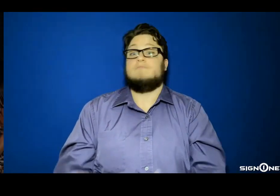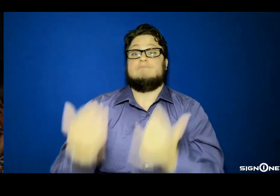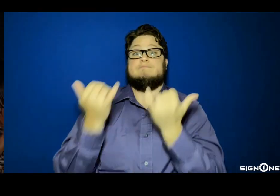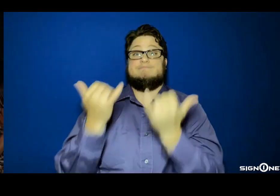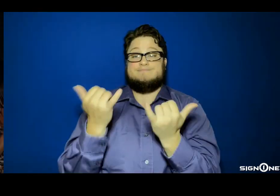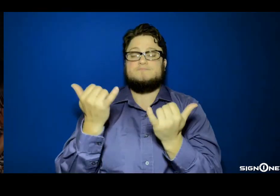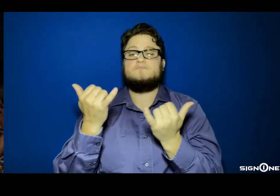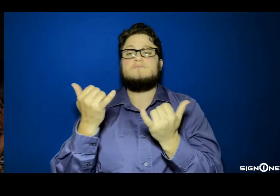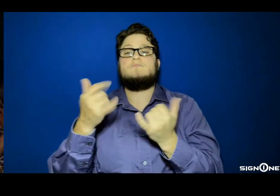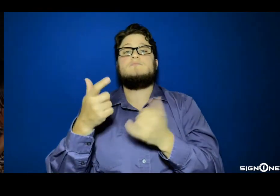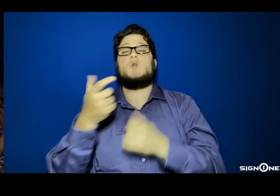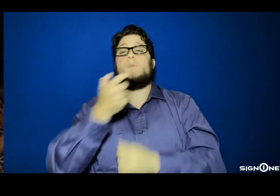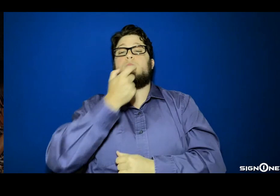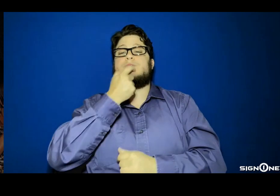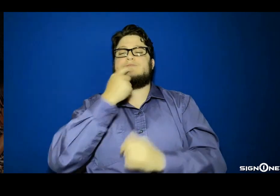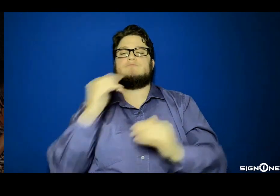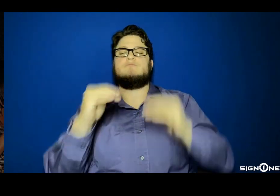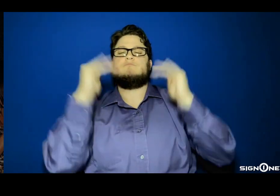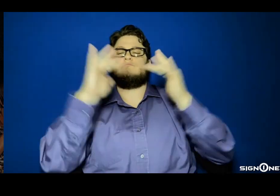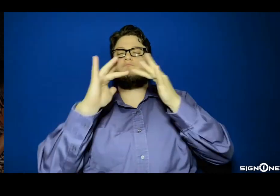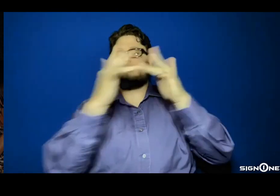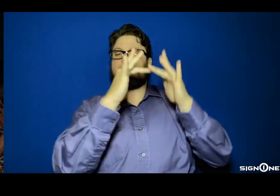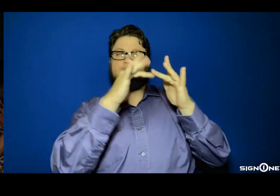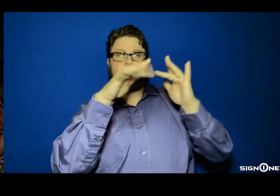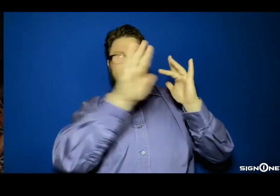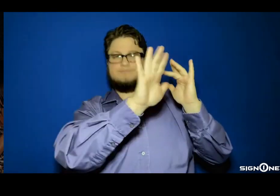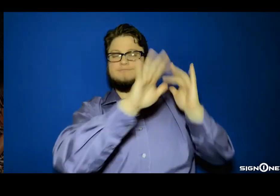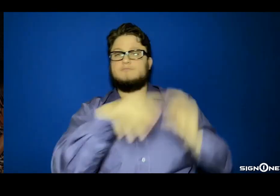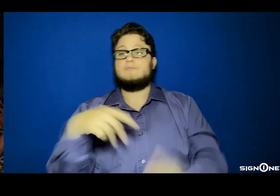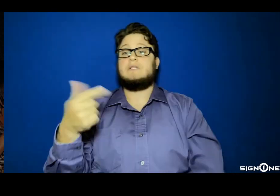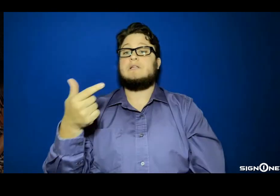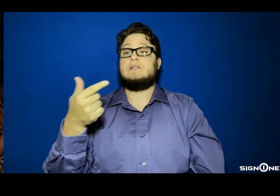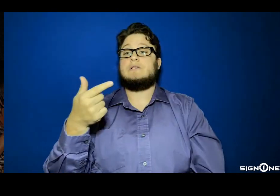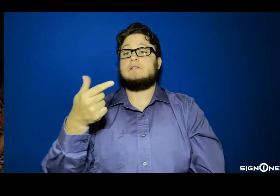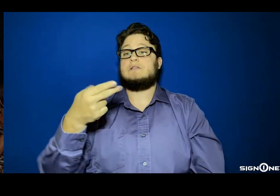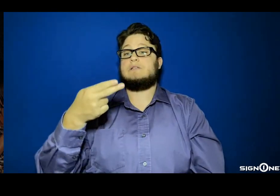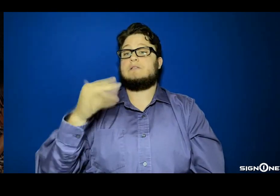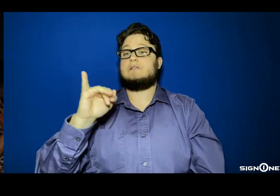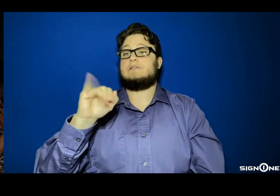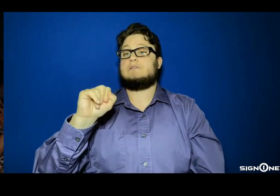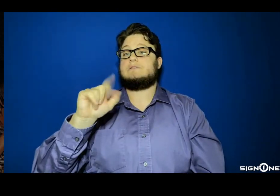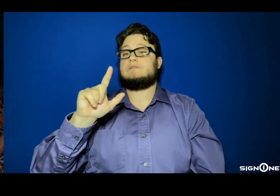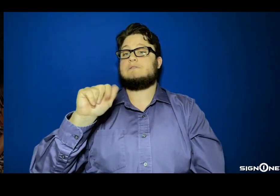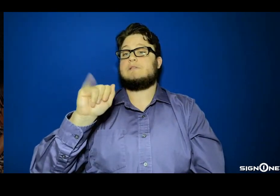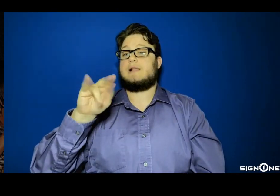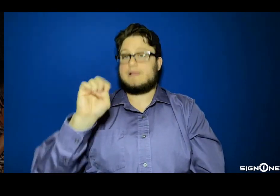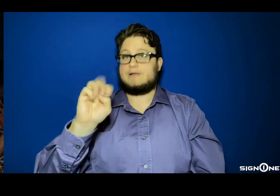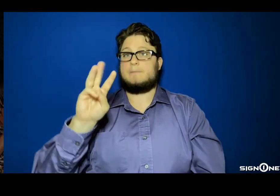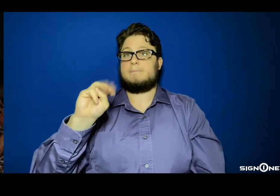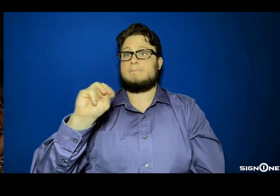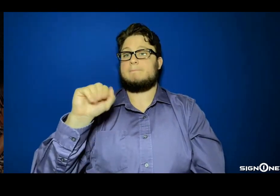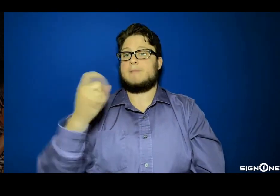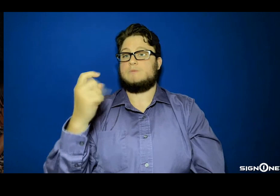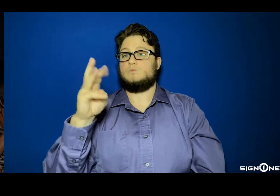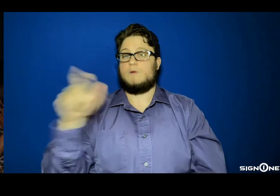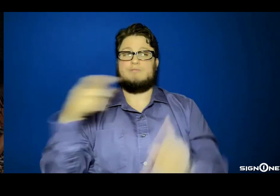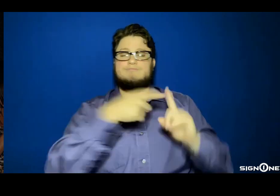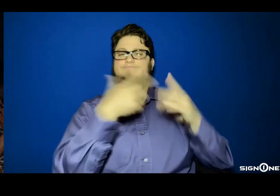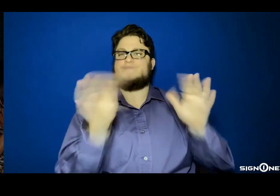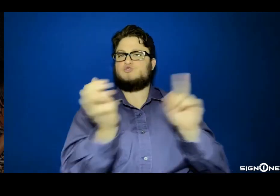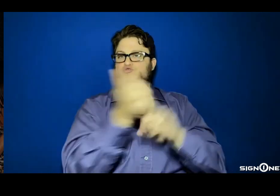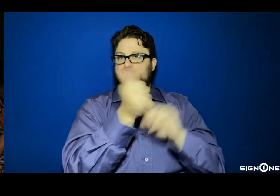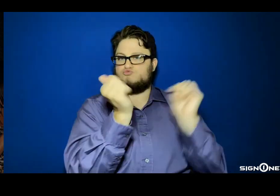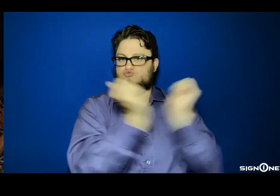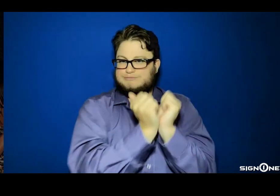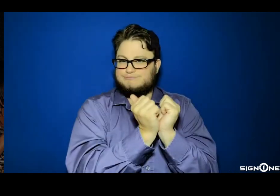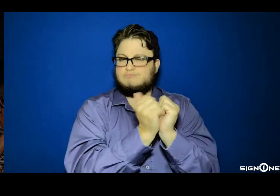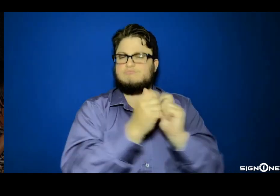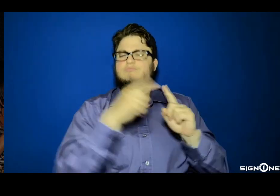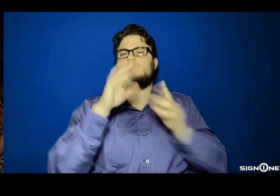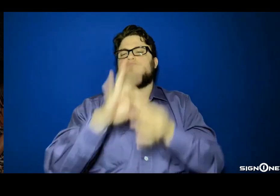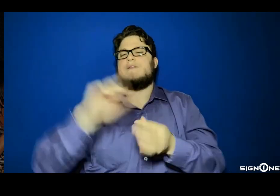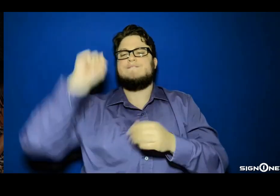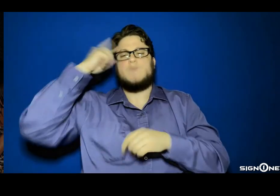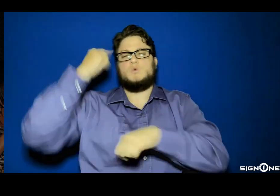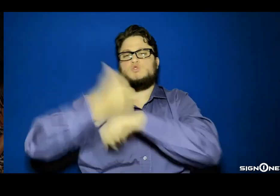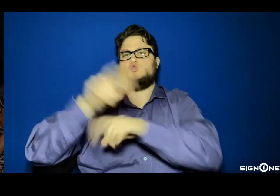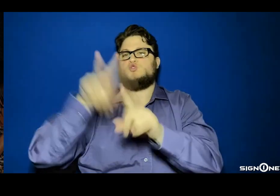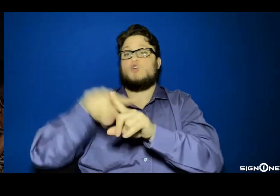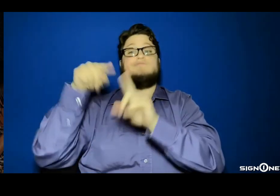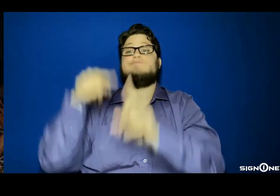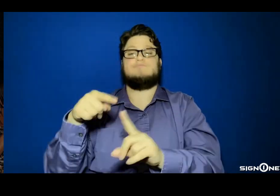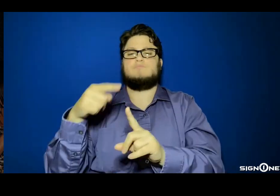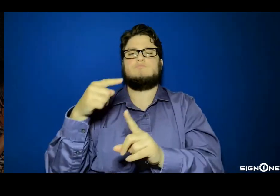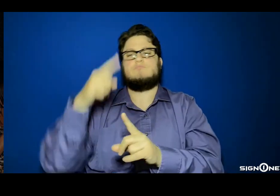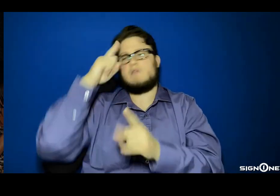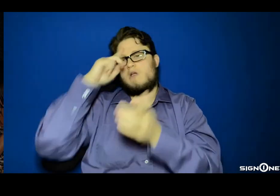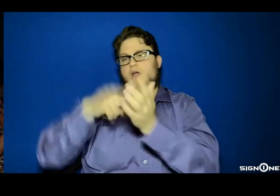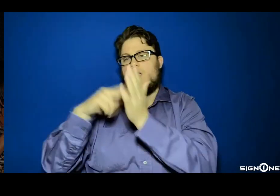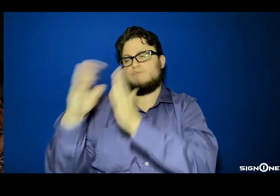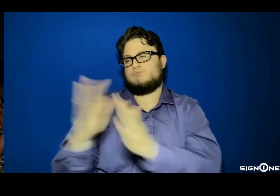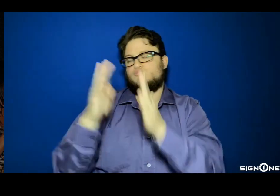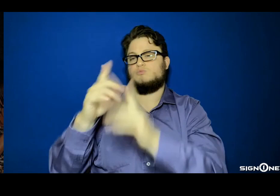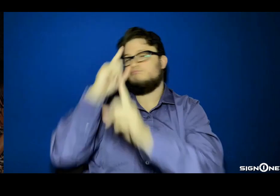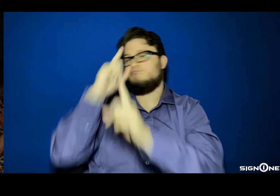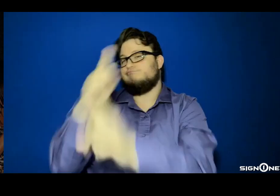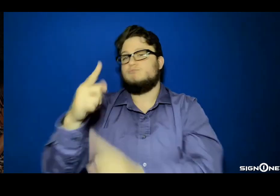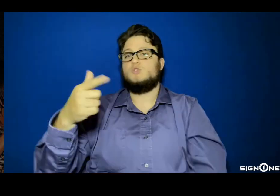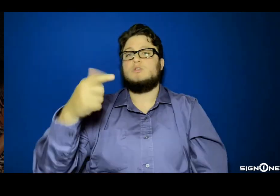Now that British socialite Ghislaine Maxwell has been arrested on federal charges of conspiring